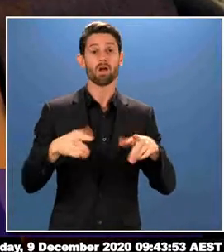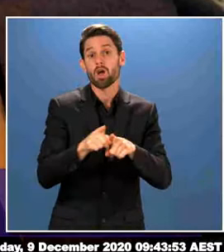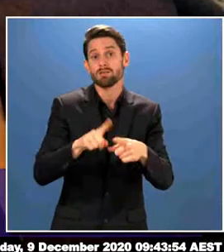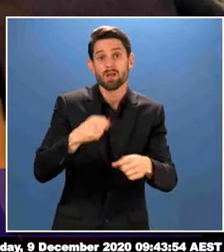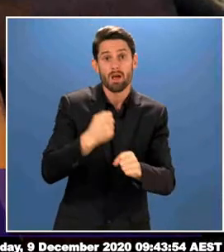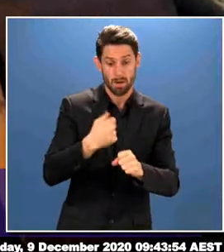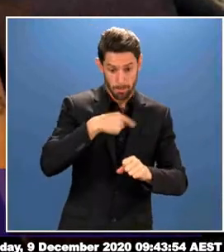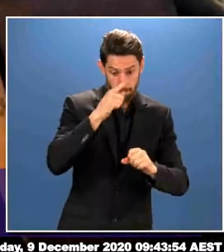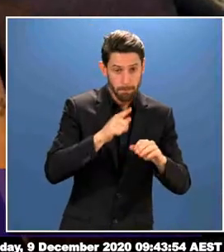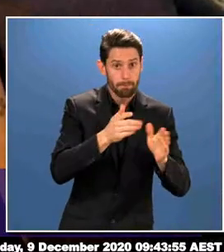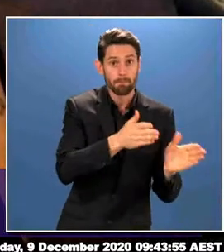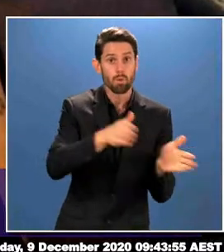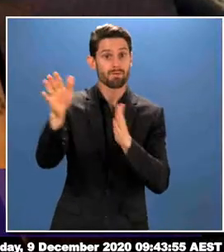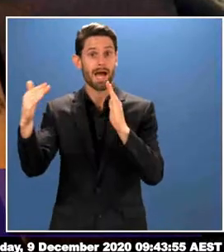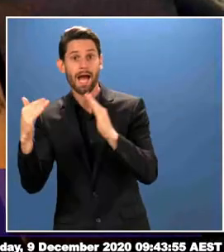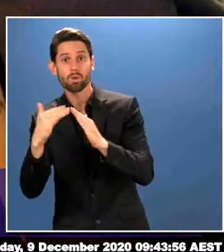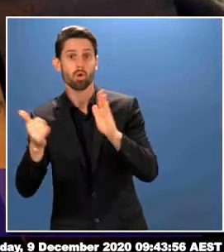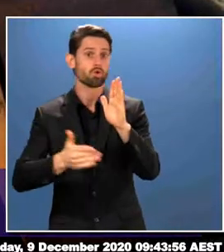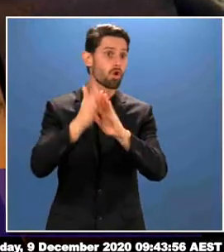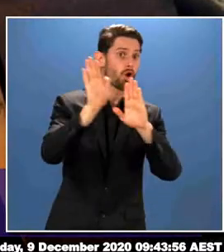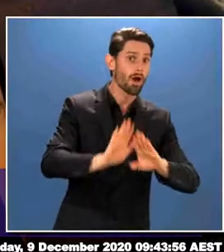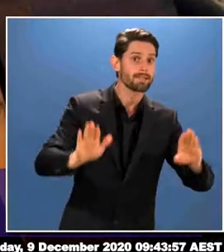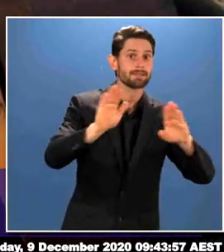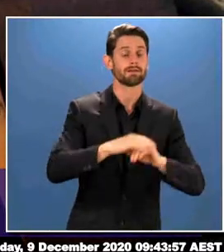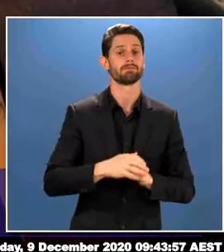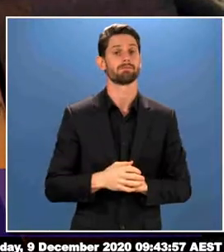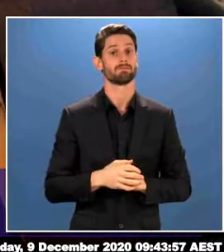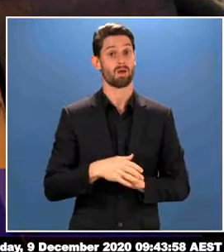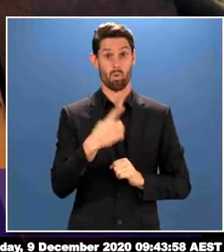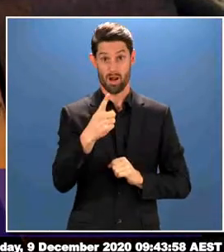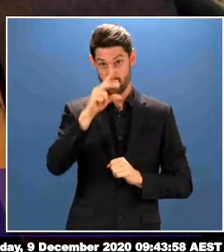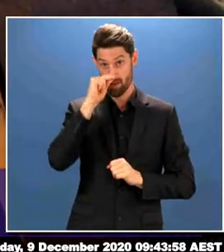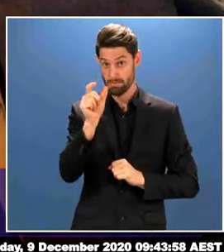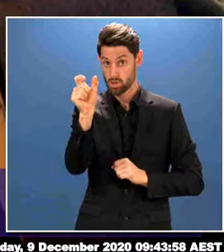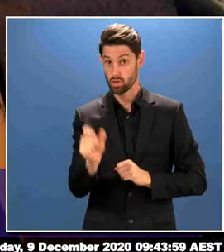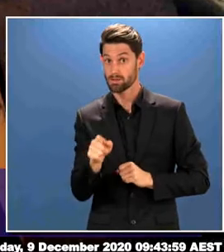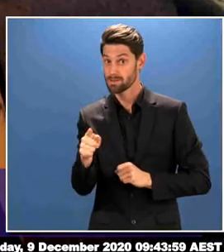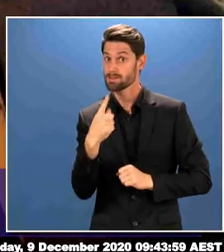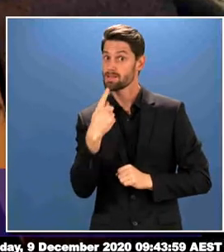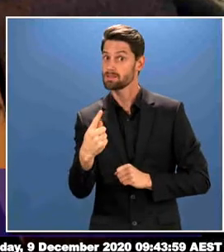moving out or going on a trip. For example, one young person said: I found that a lot of people